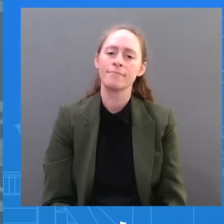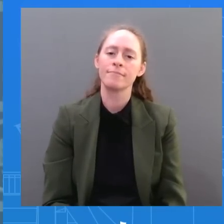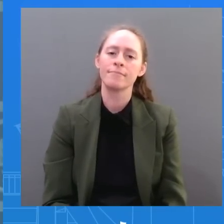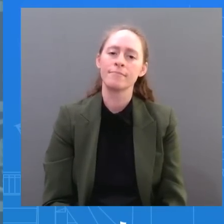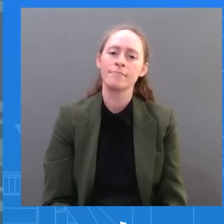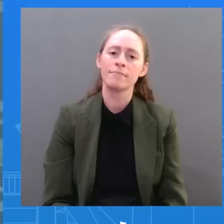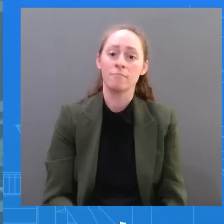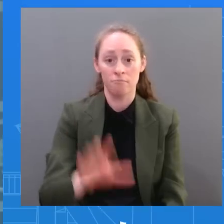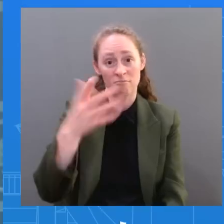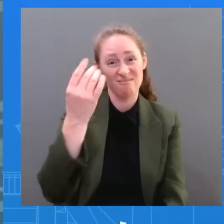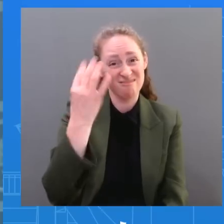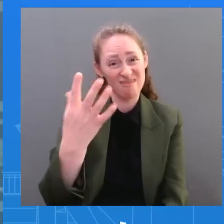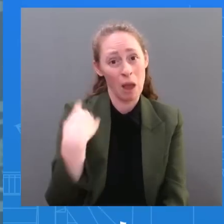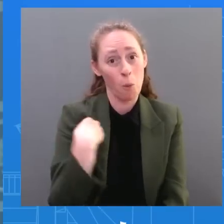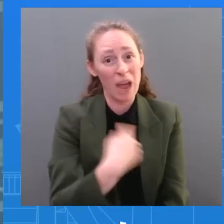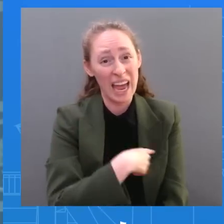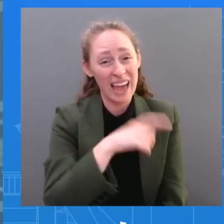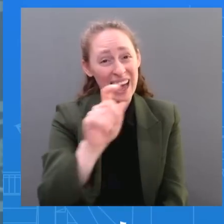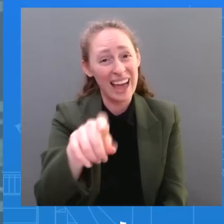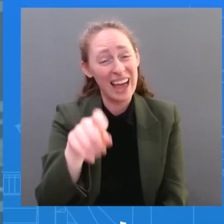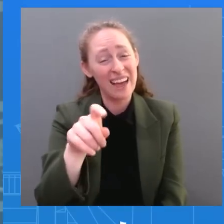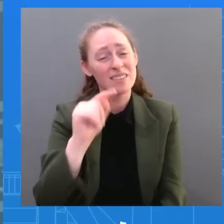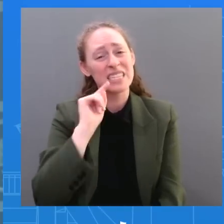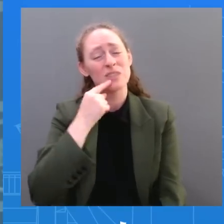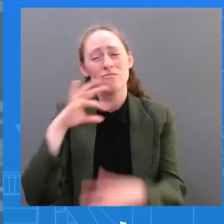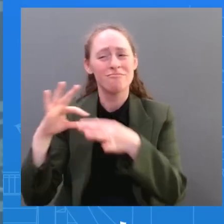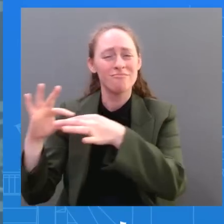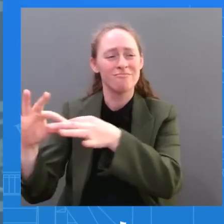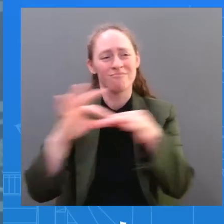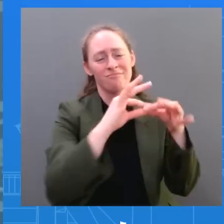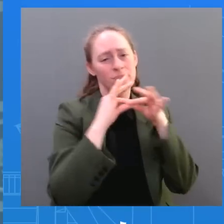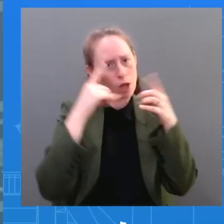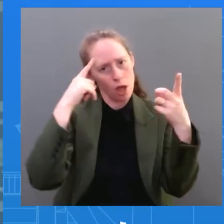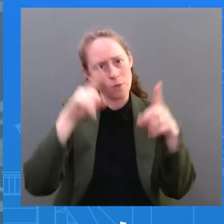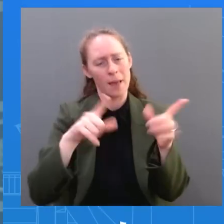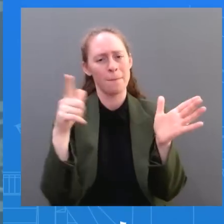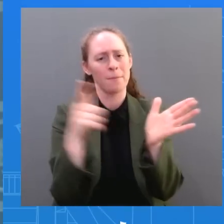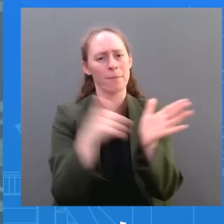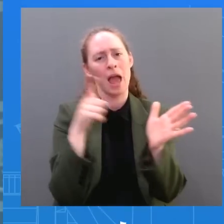that this suspect had. And so, banning assault weapons is something, again,